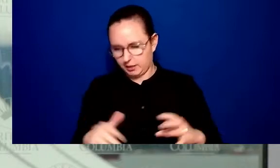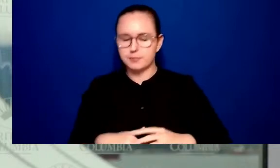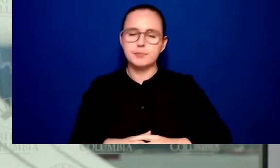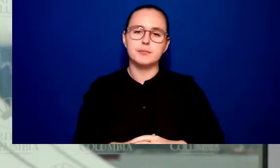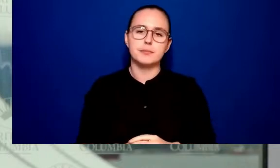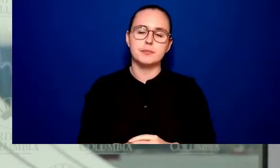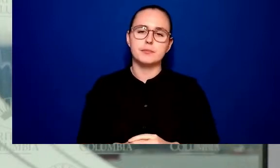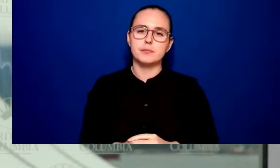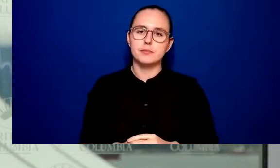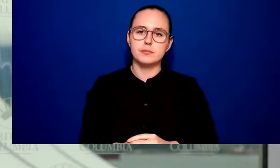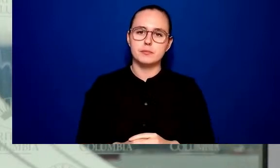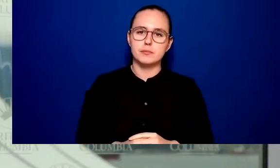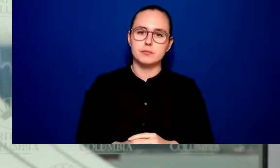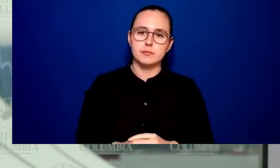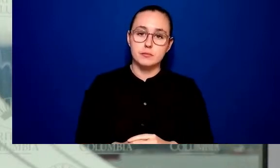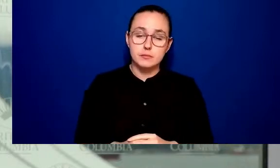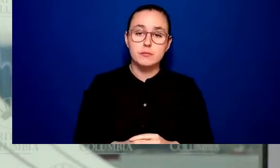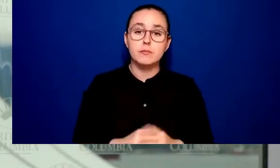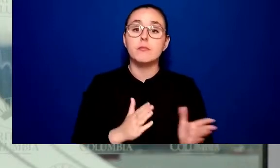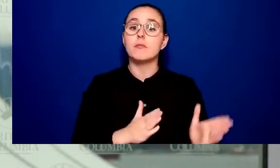o'clock, and with that it's my